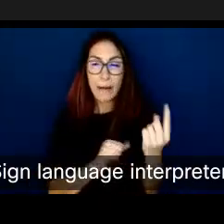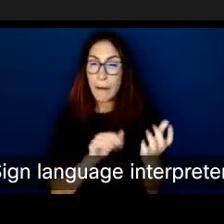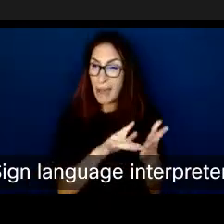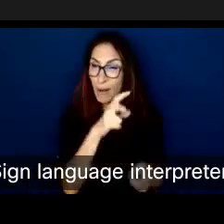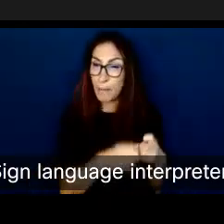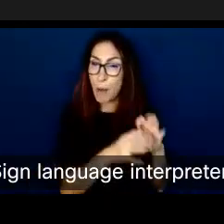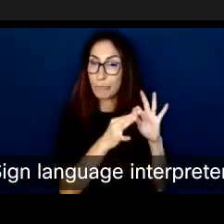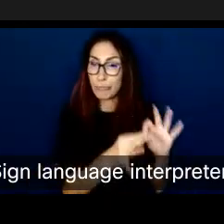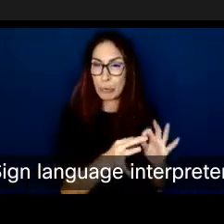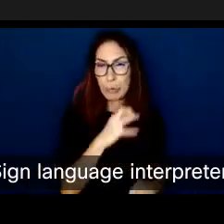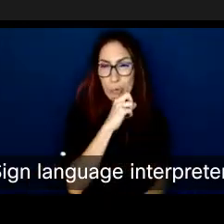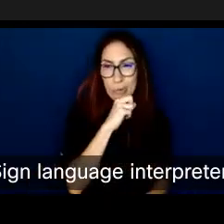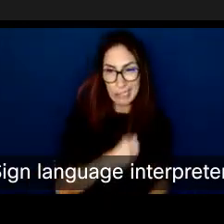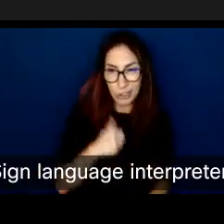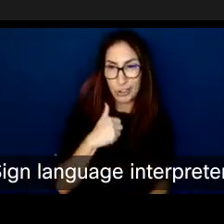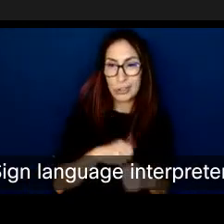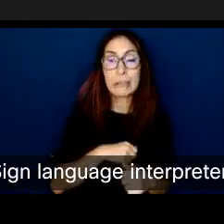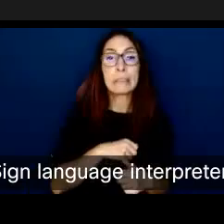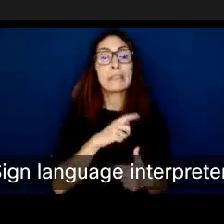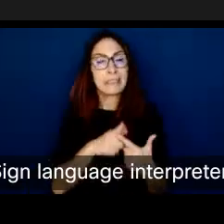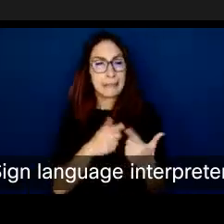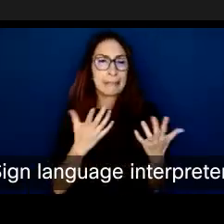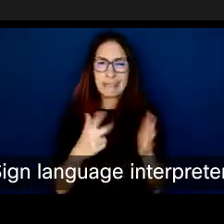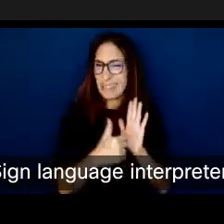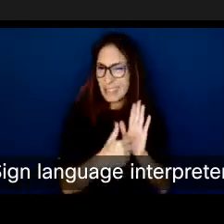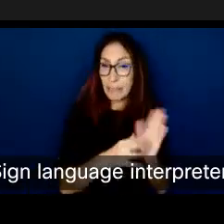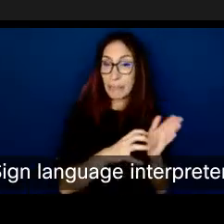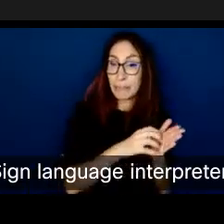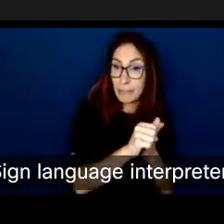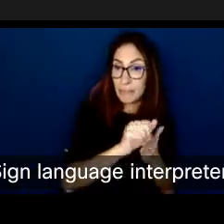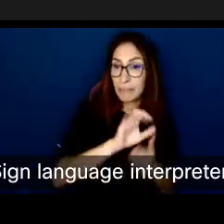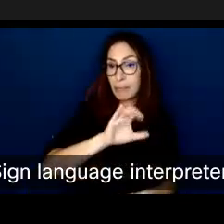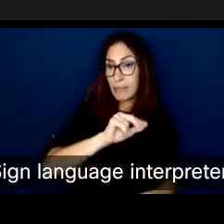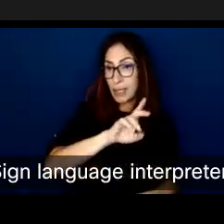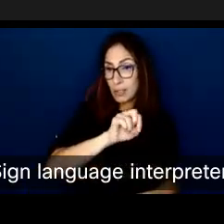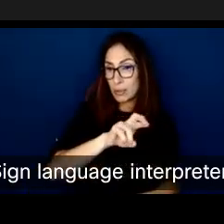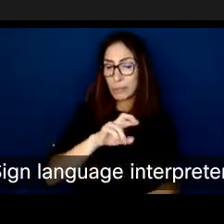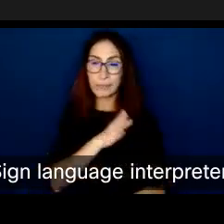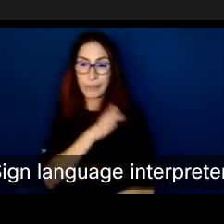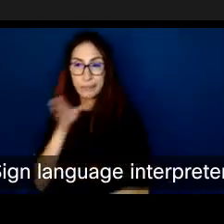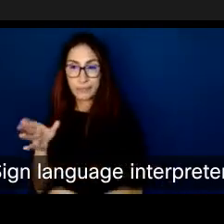heart disease. Next slide, please. And that many of the